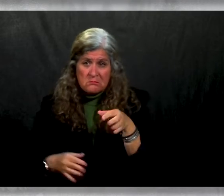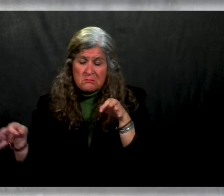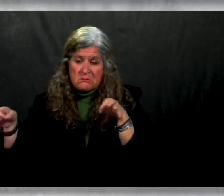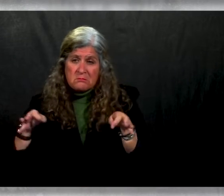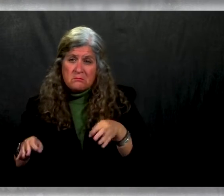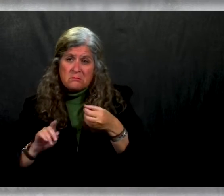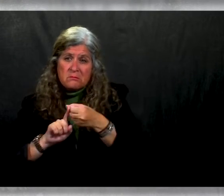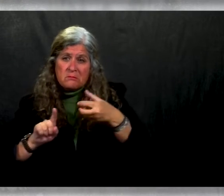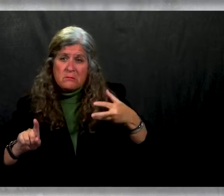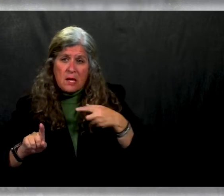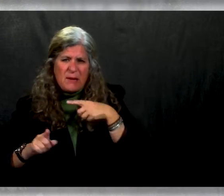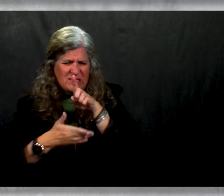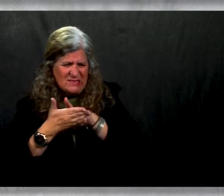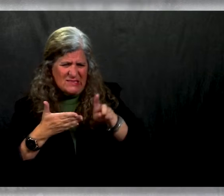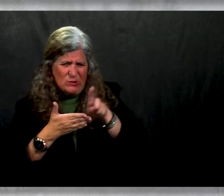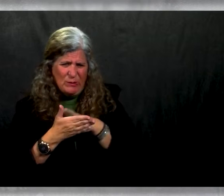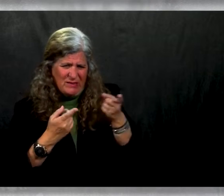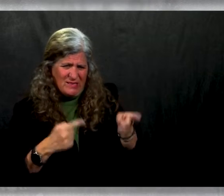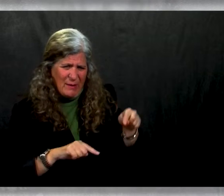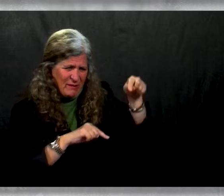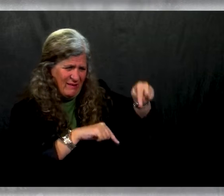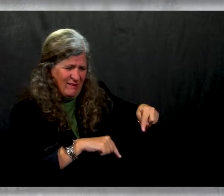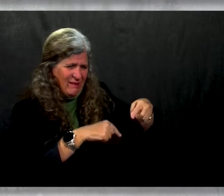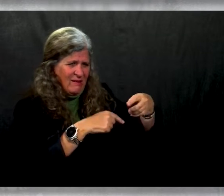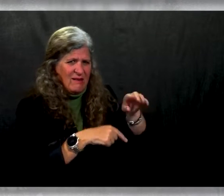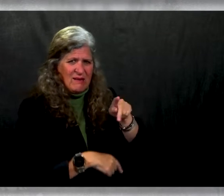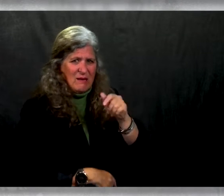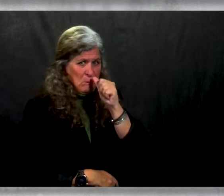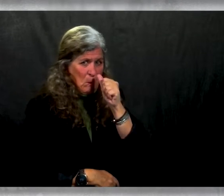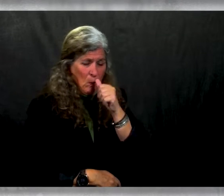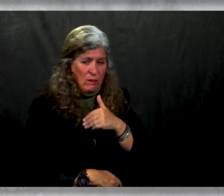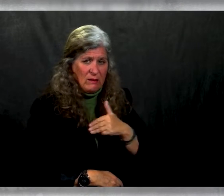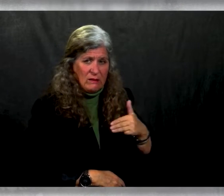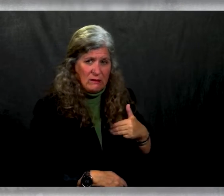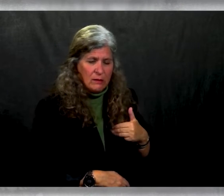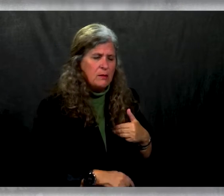about discriminatory practices going on here in Poland? Sure, Elliot,